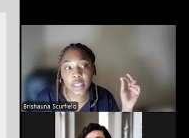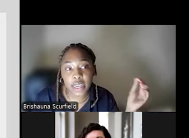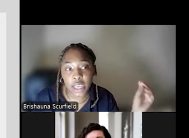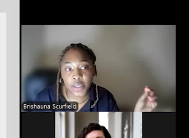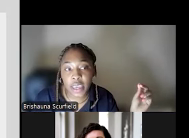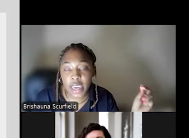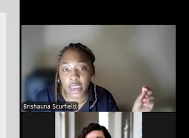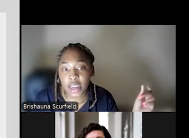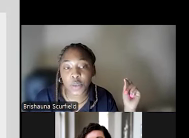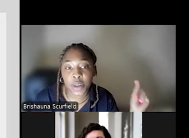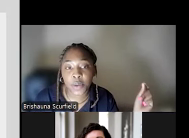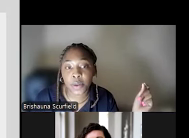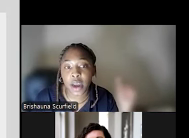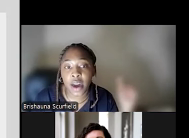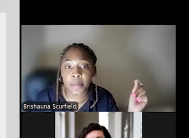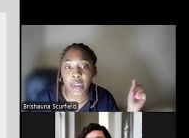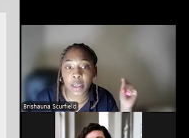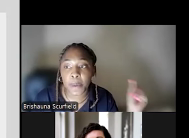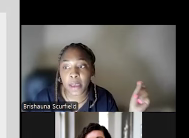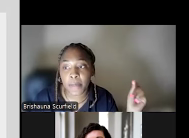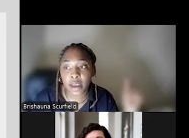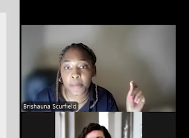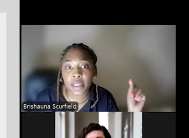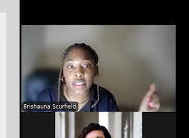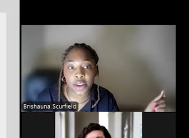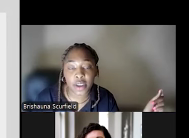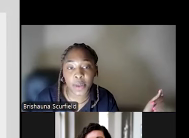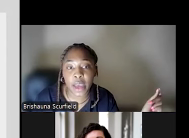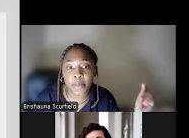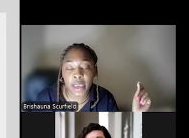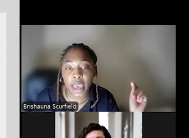select healthy eating, and a screen reader would automatically pick back up in this area without me